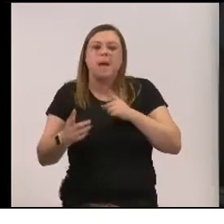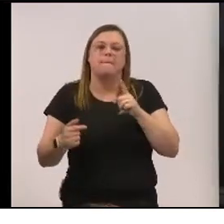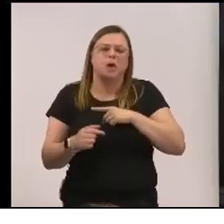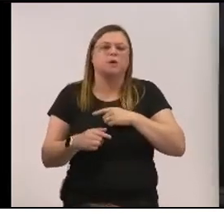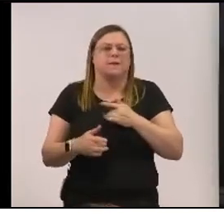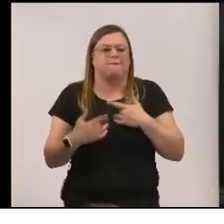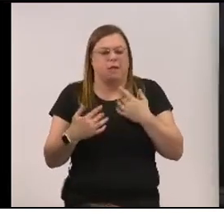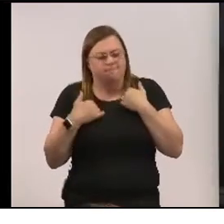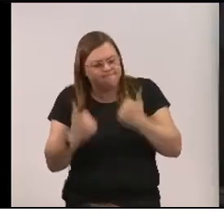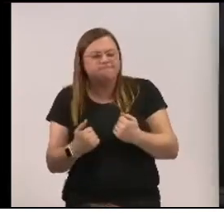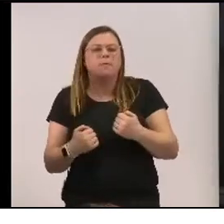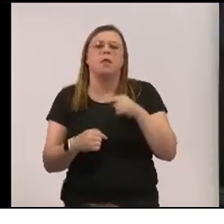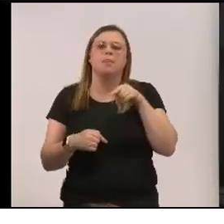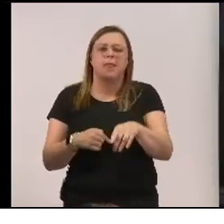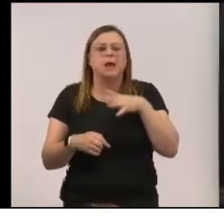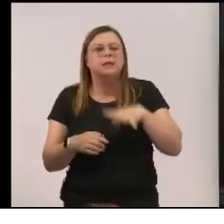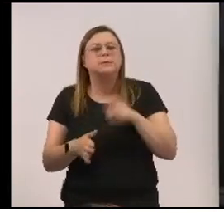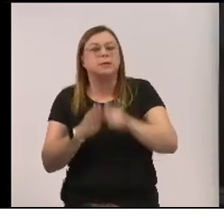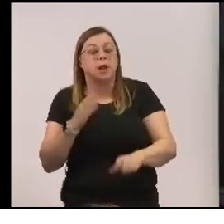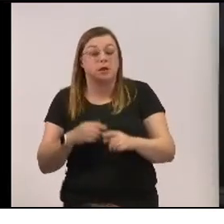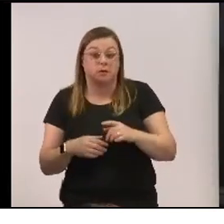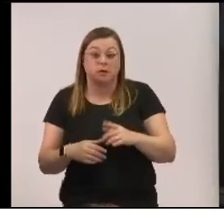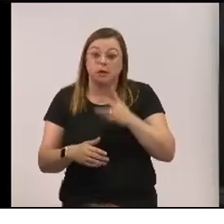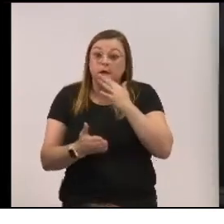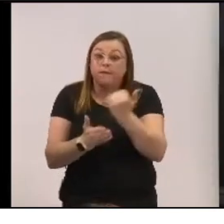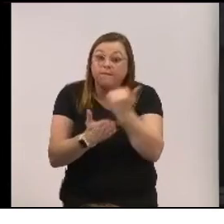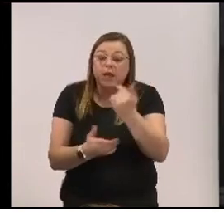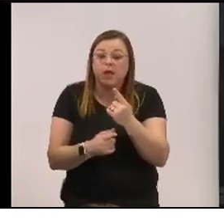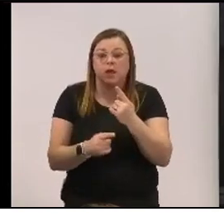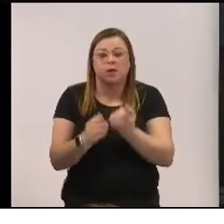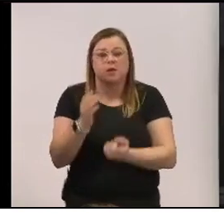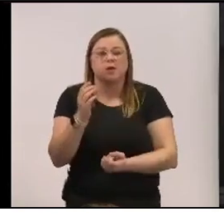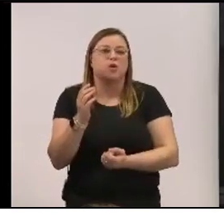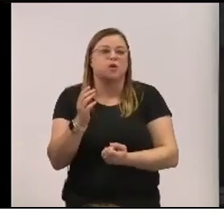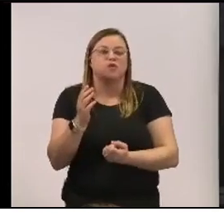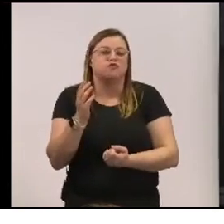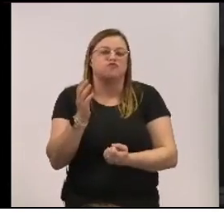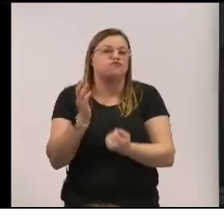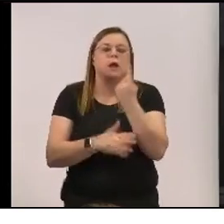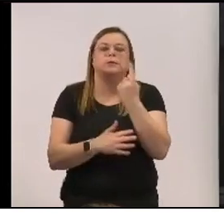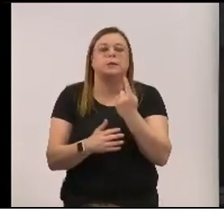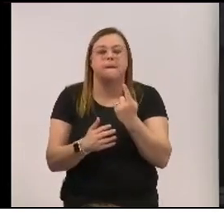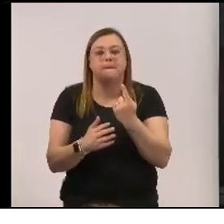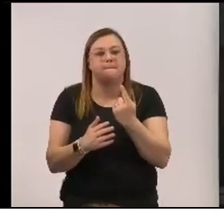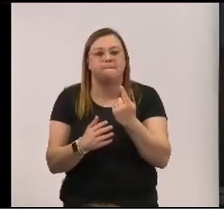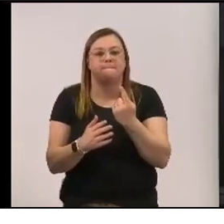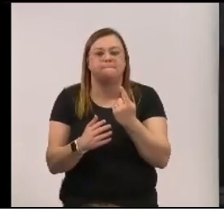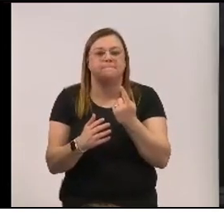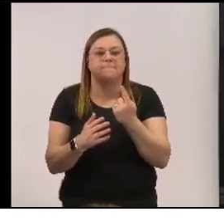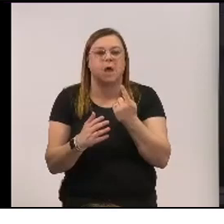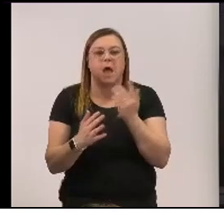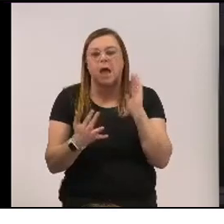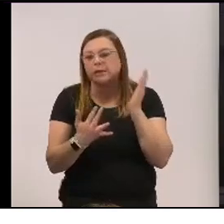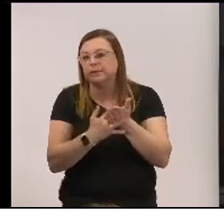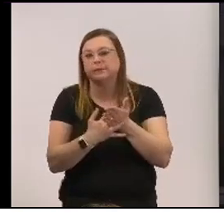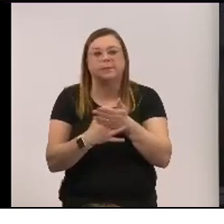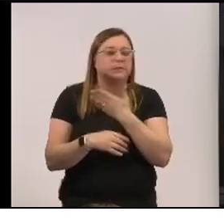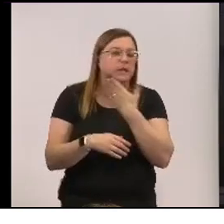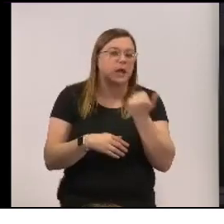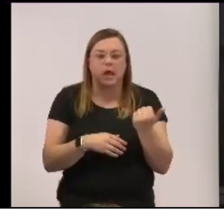And while that's great and again at the random acts of accessibility kindness that was kind of